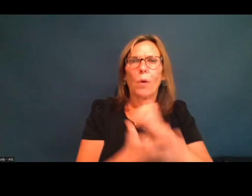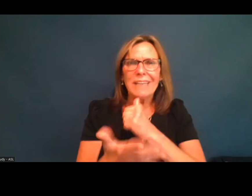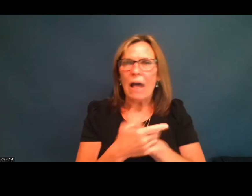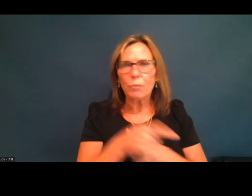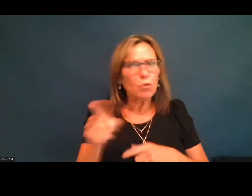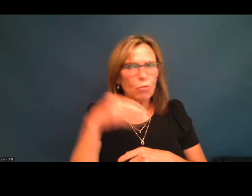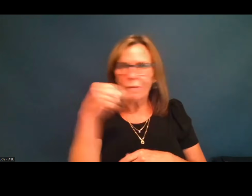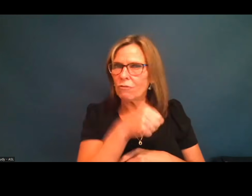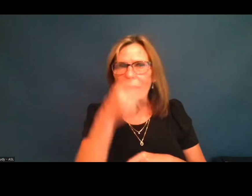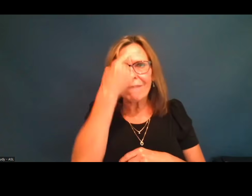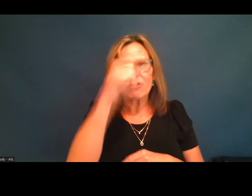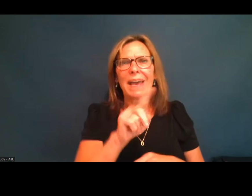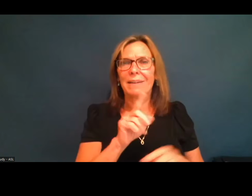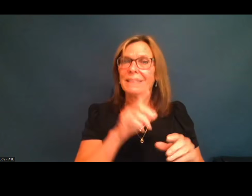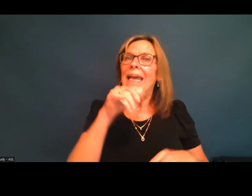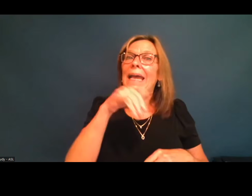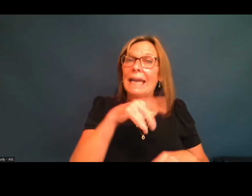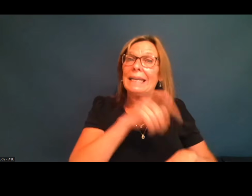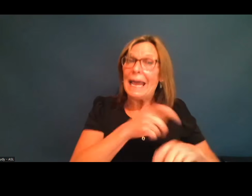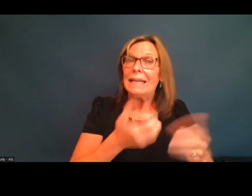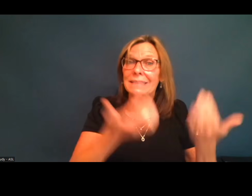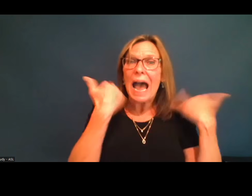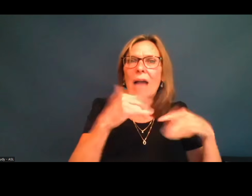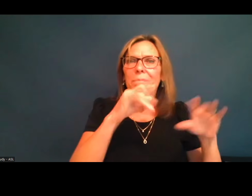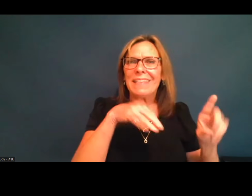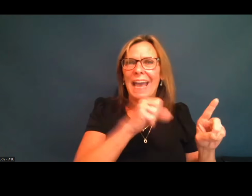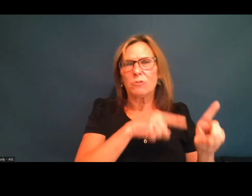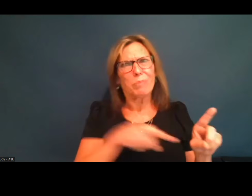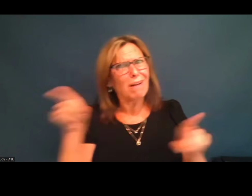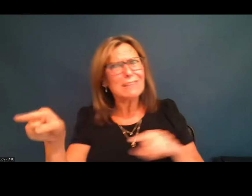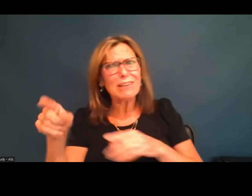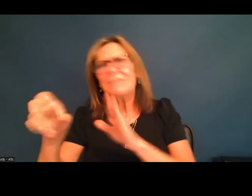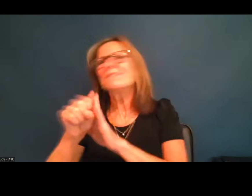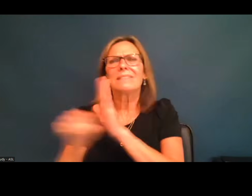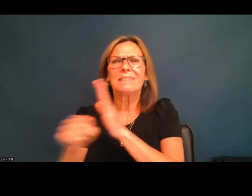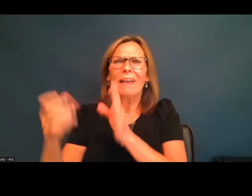time to get in front of a judge on it, » ALEX THOMPSON: Great, We're just about at time now, As I